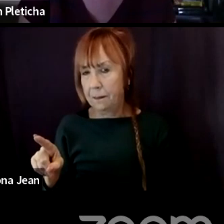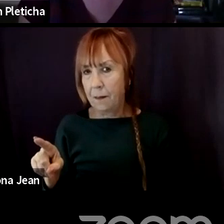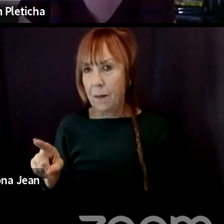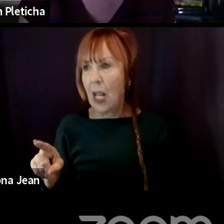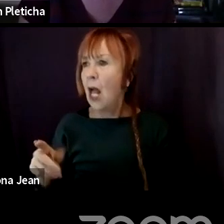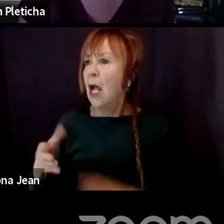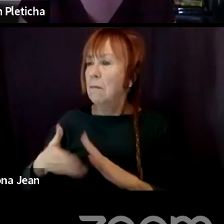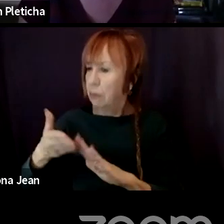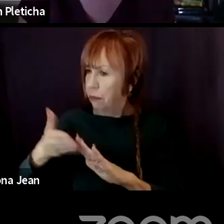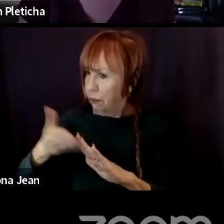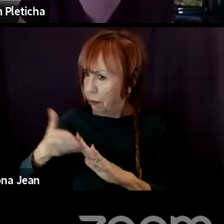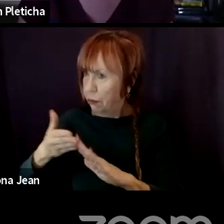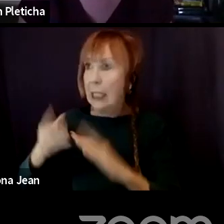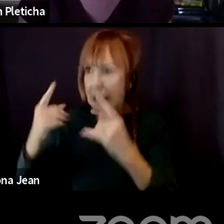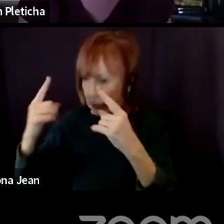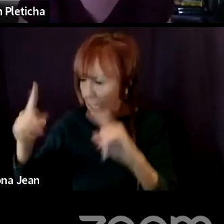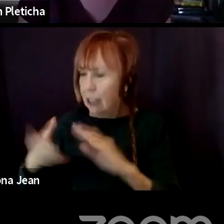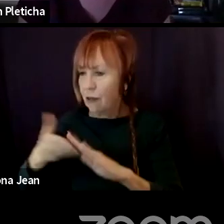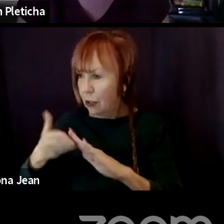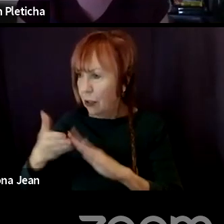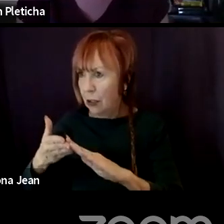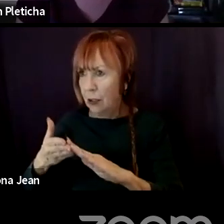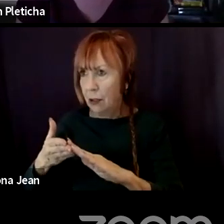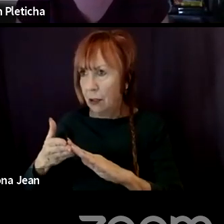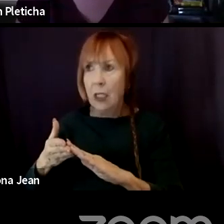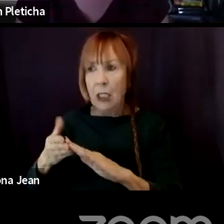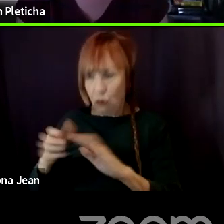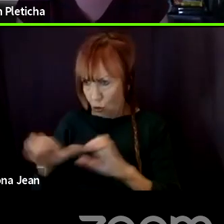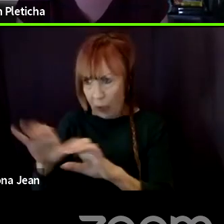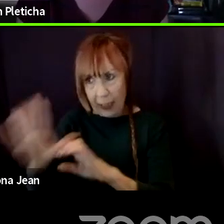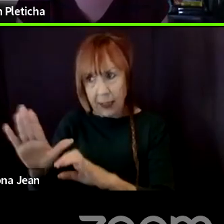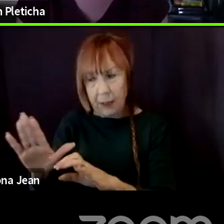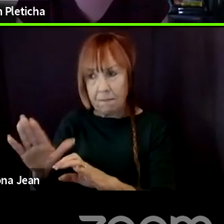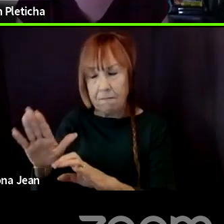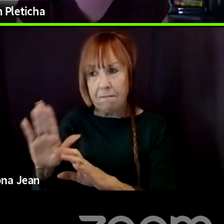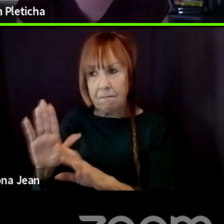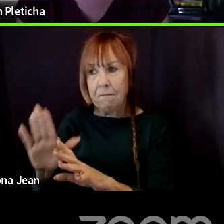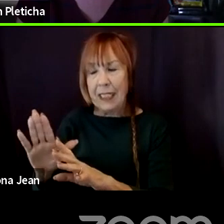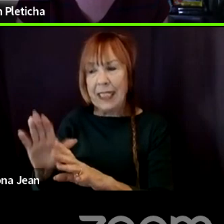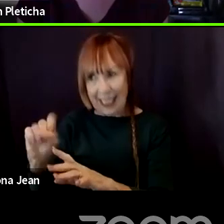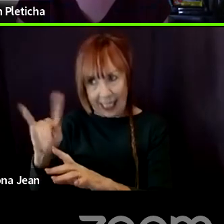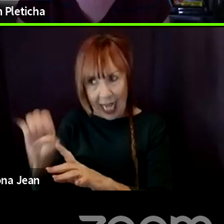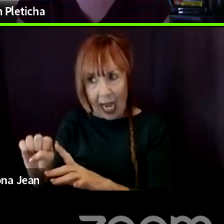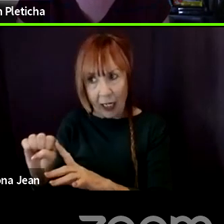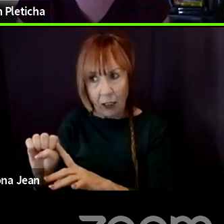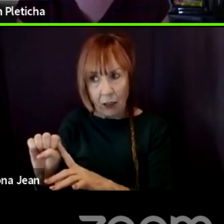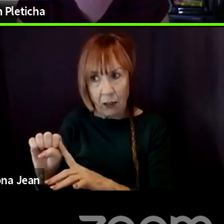because it was successful in doing what it did. Was that sort of stuff on the page